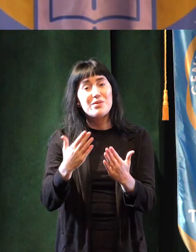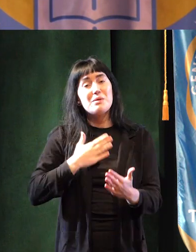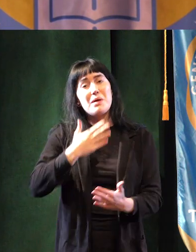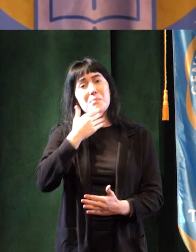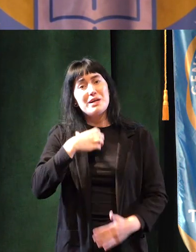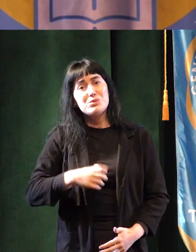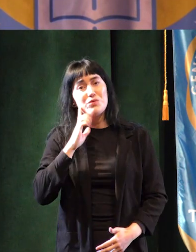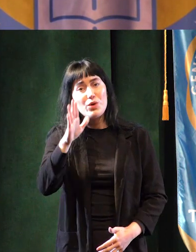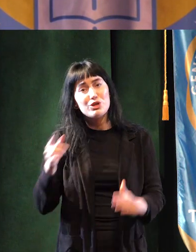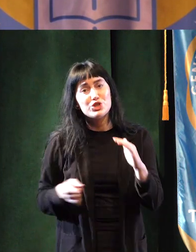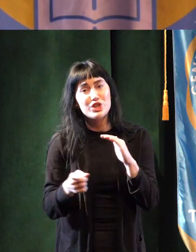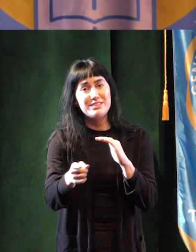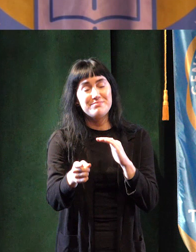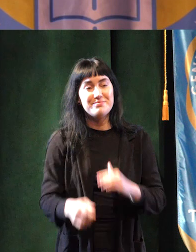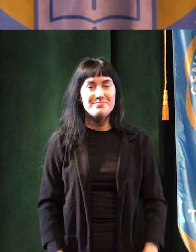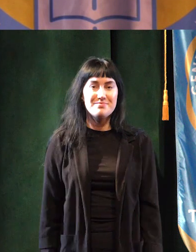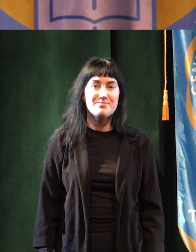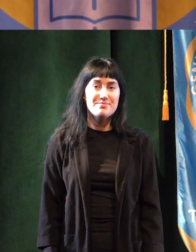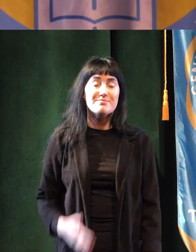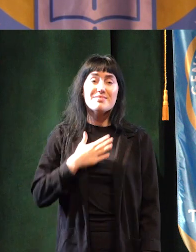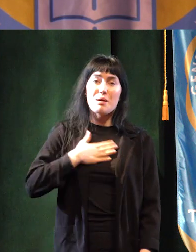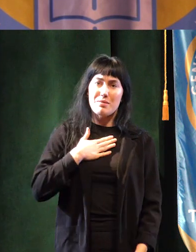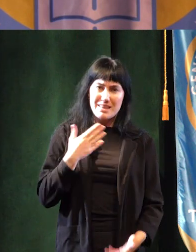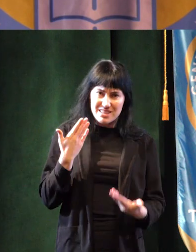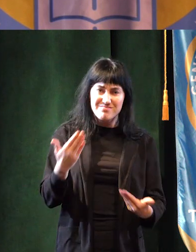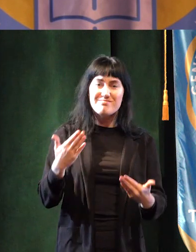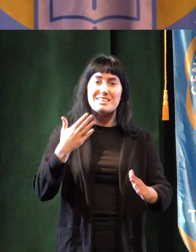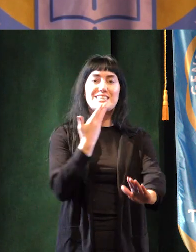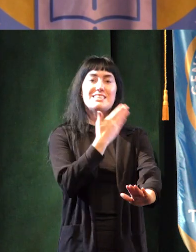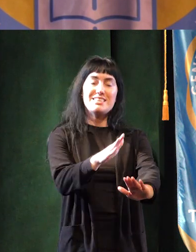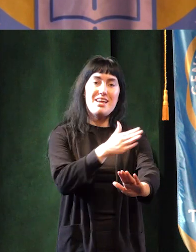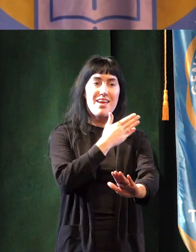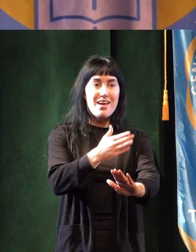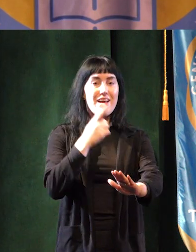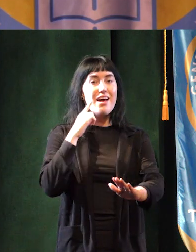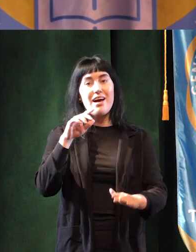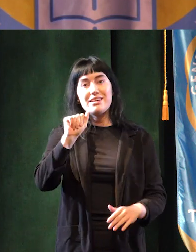you and my best wishes for your journey please feel free to sing along as Alisa